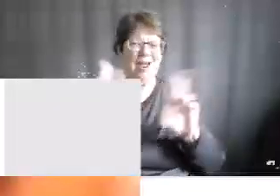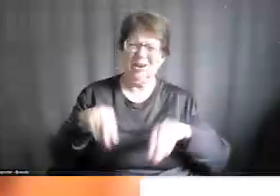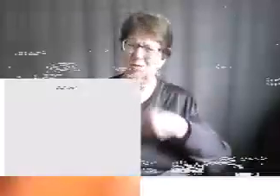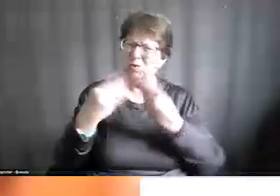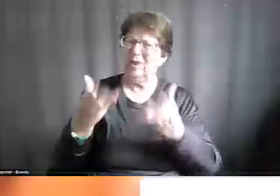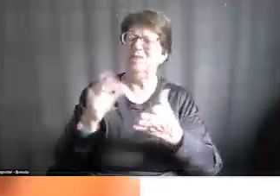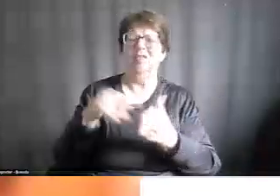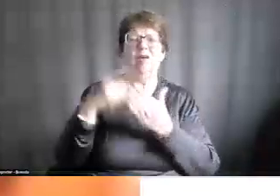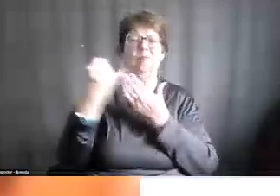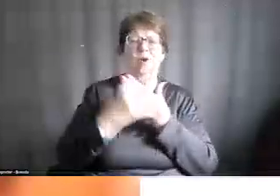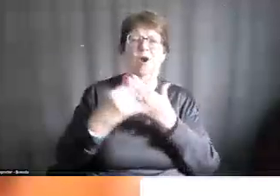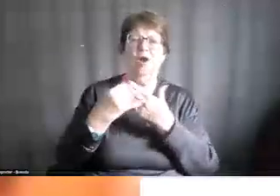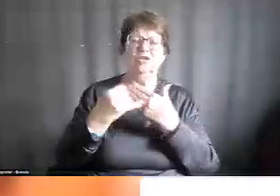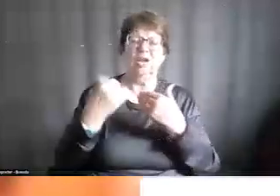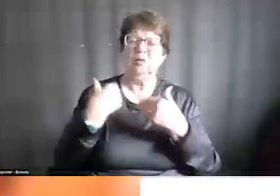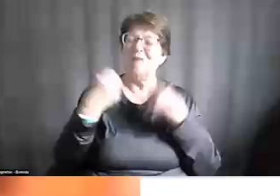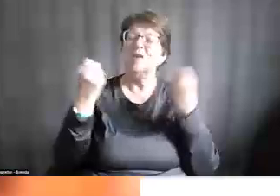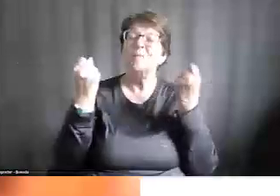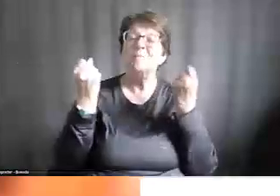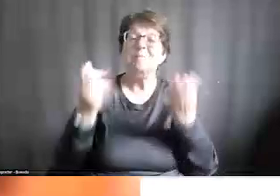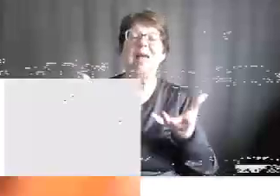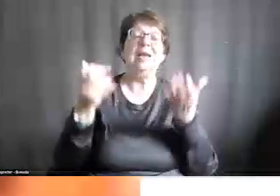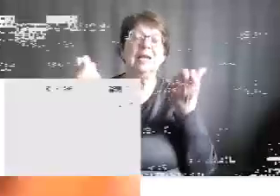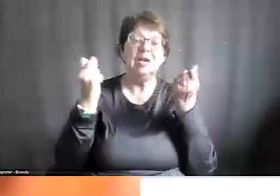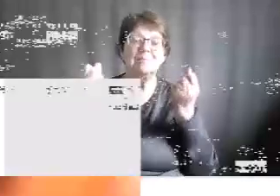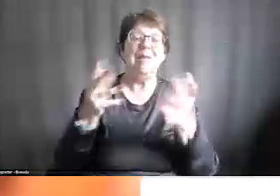Boardroom: We have many, many workers out of work.